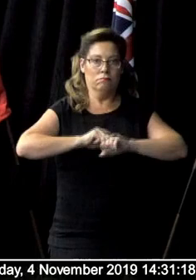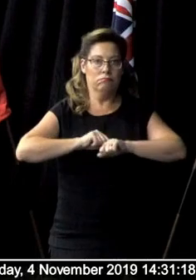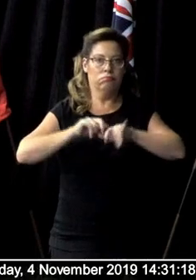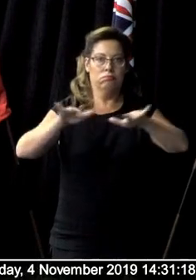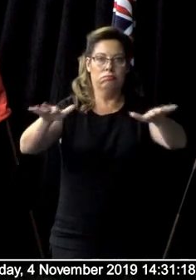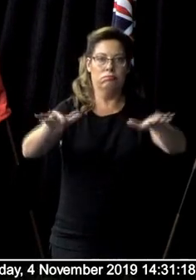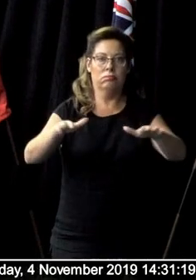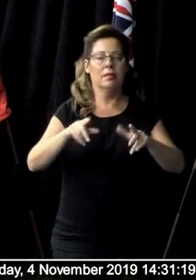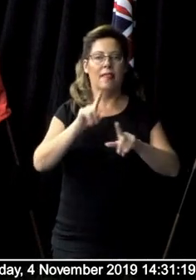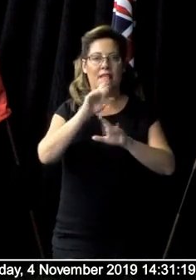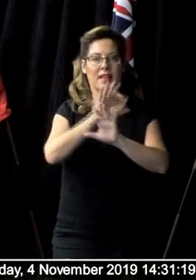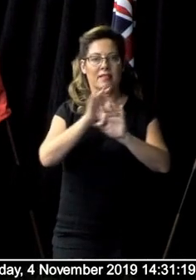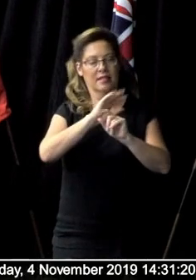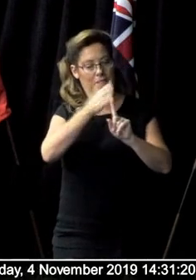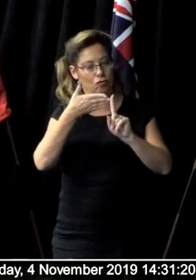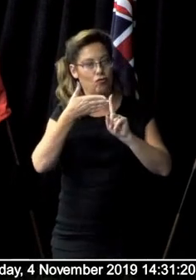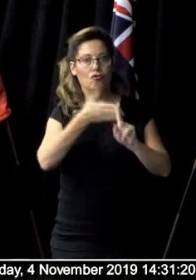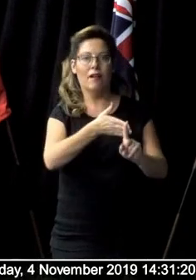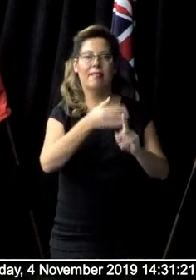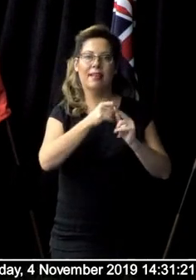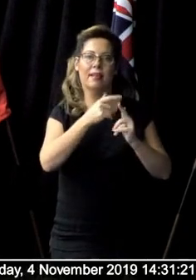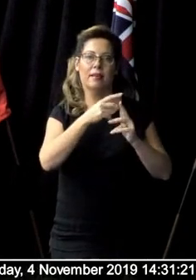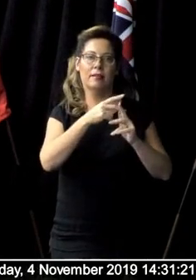the student or the parent.